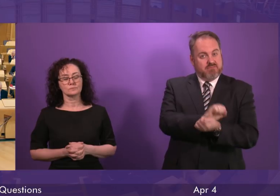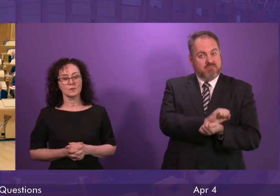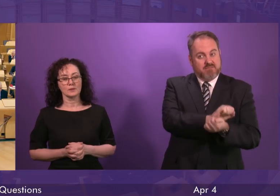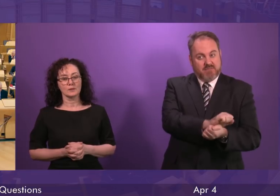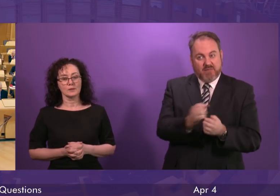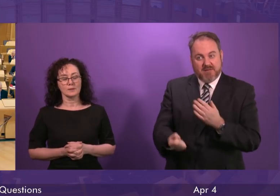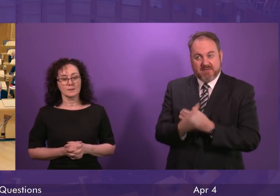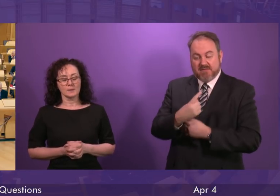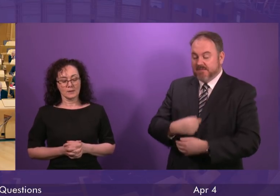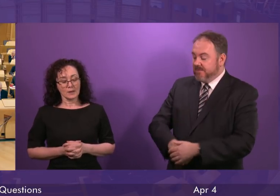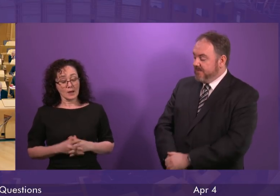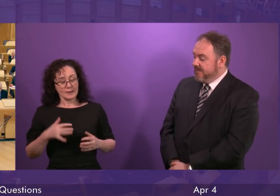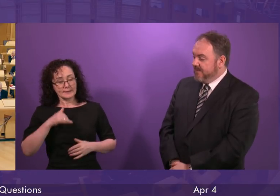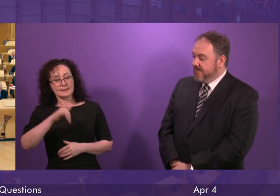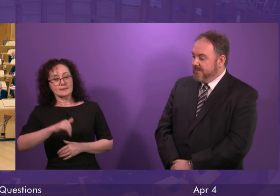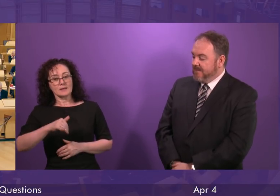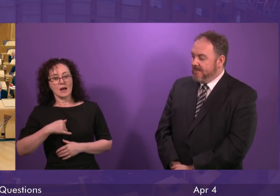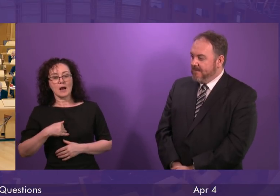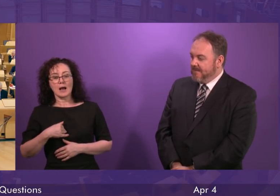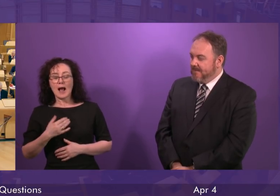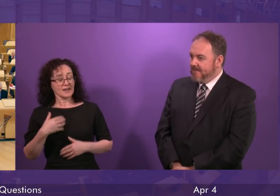The First Minister: Yes, I whole-heartedly agree with that. The